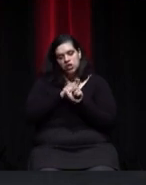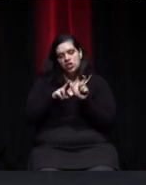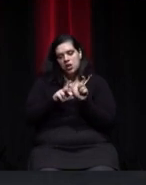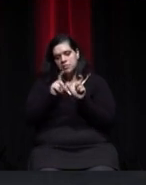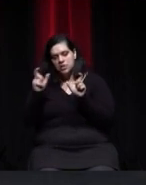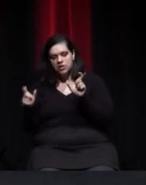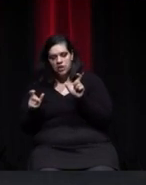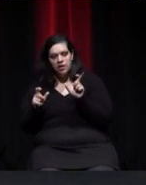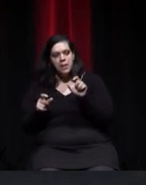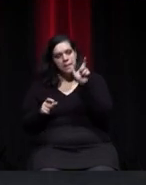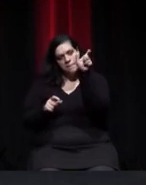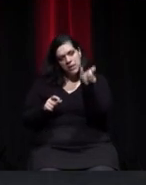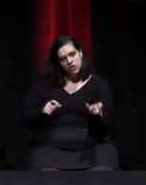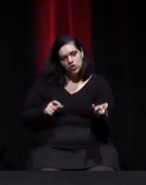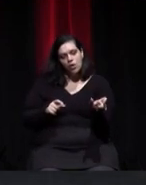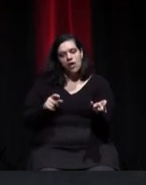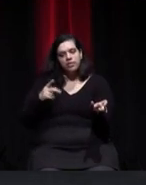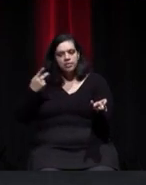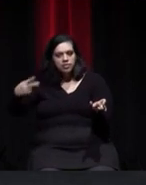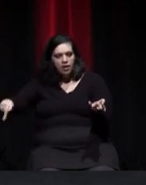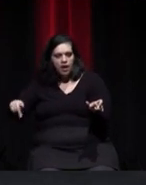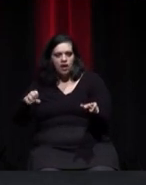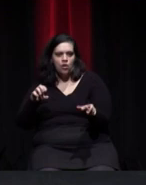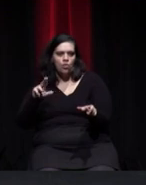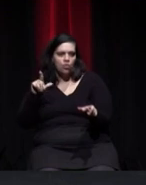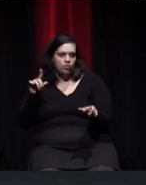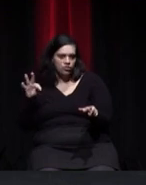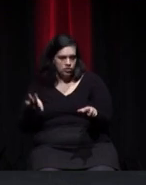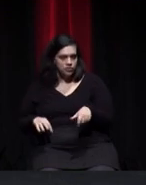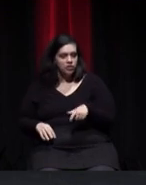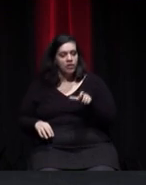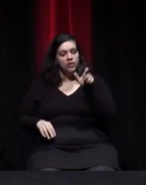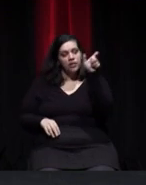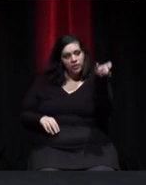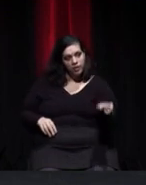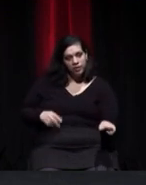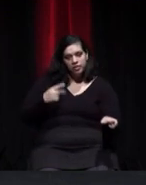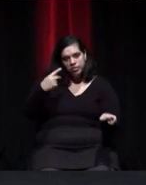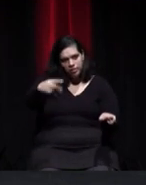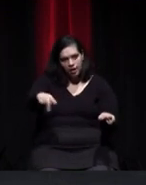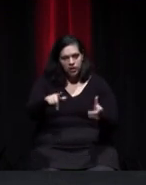Tom of Cult Magazine. So, Cult Magazine certifies Tom